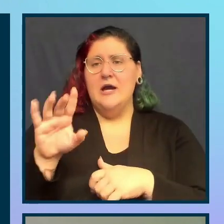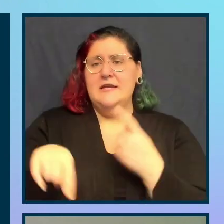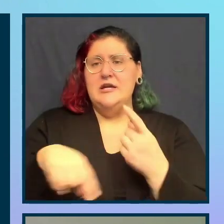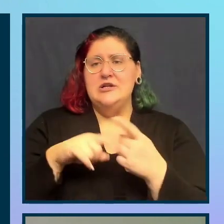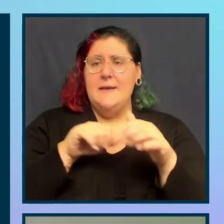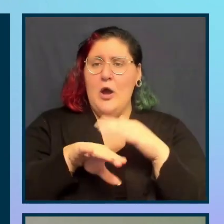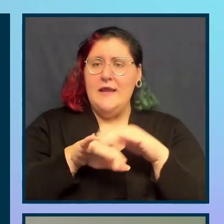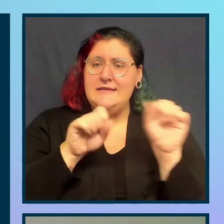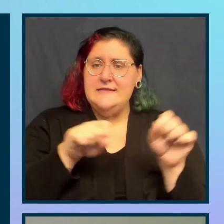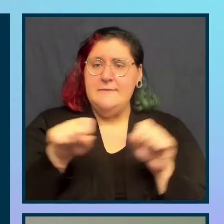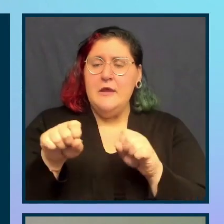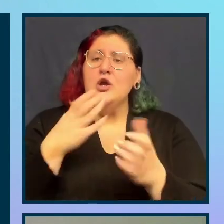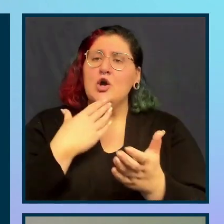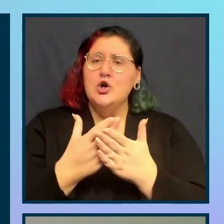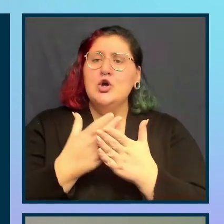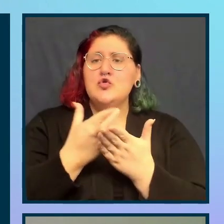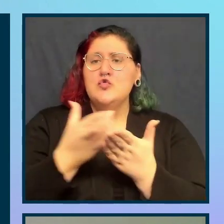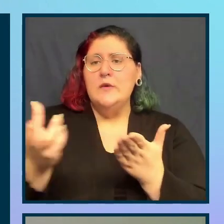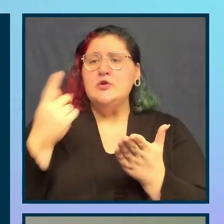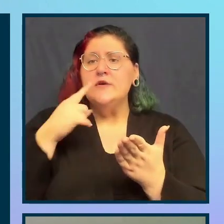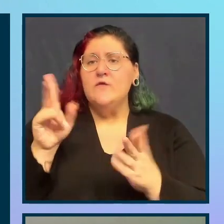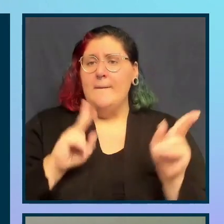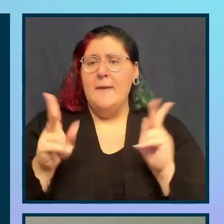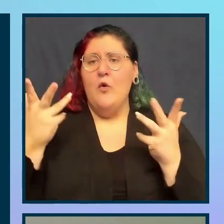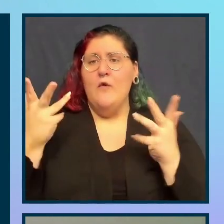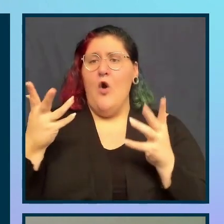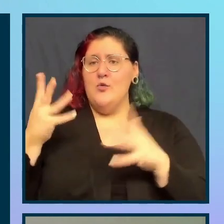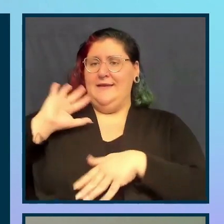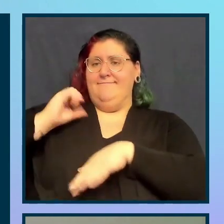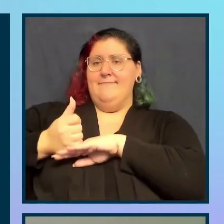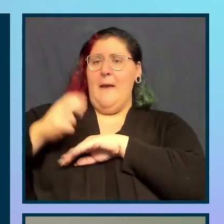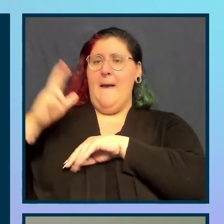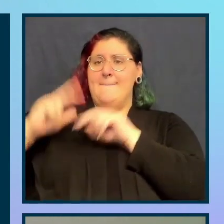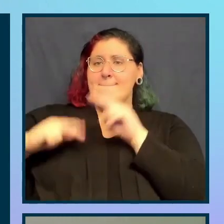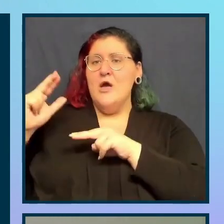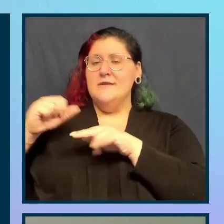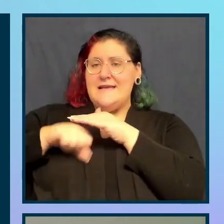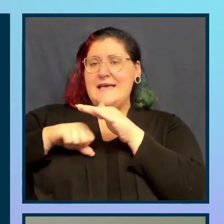and thought about accessibility in the past. So it's sometimes useful to refer to how somebody else has done things,